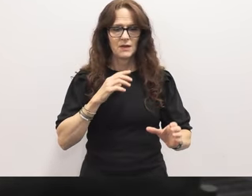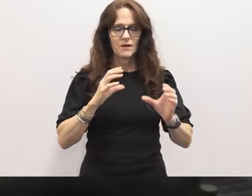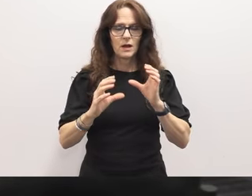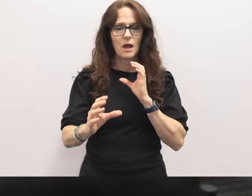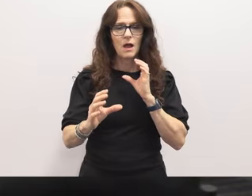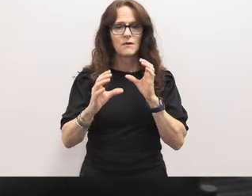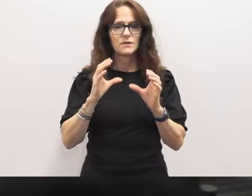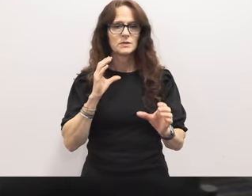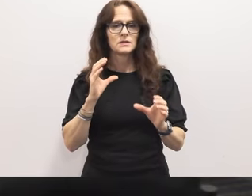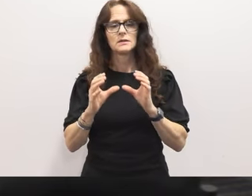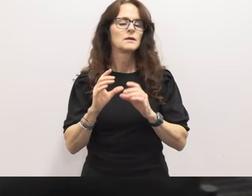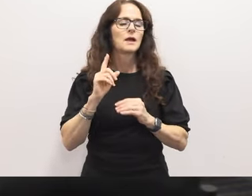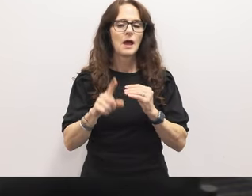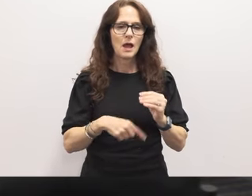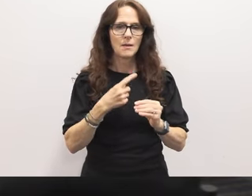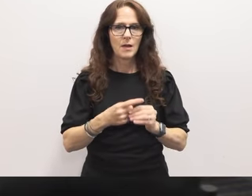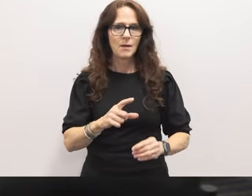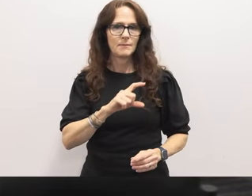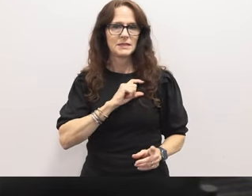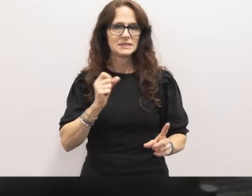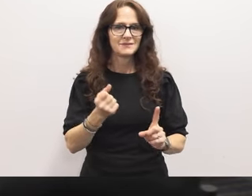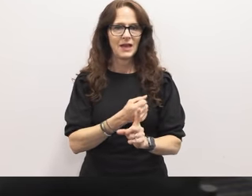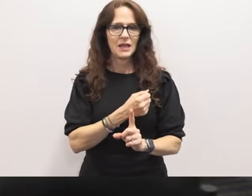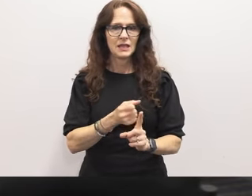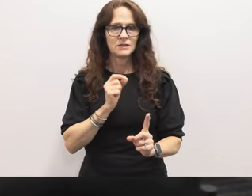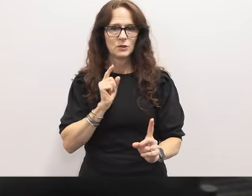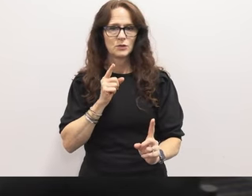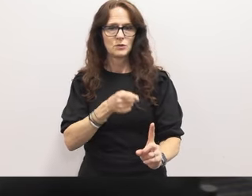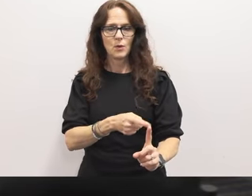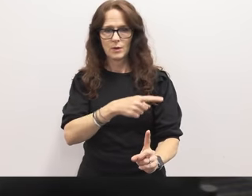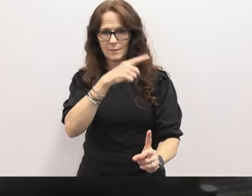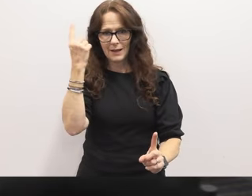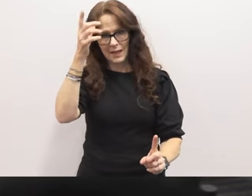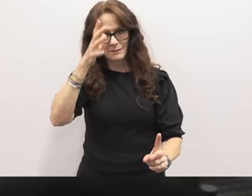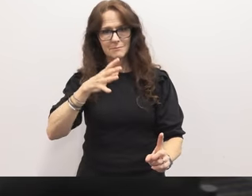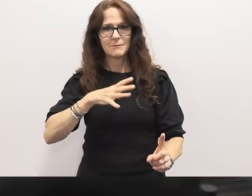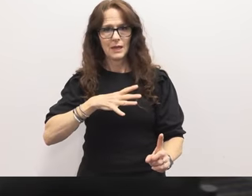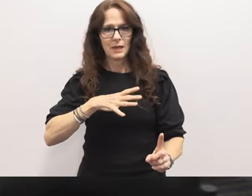about police violence towards Black men, towards Black boys.